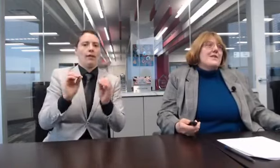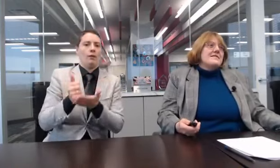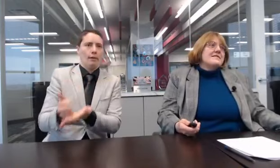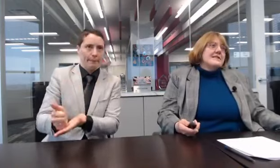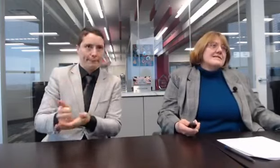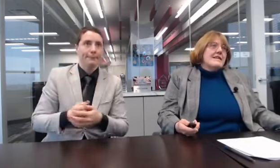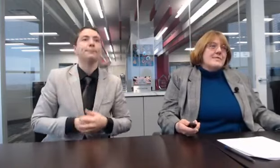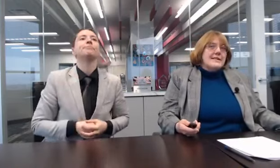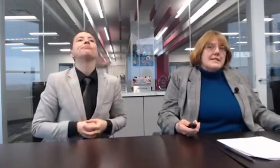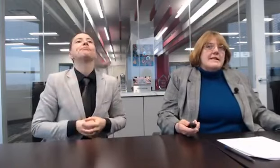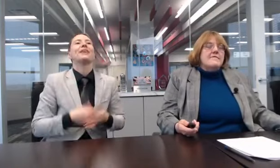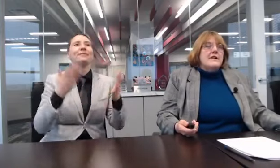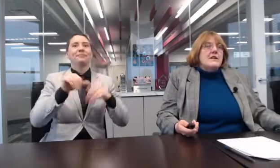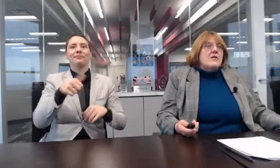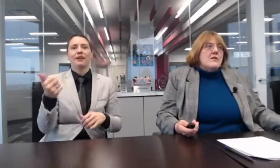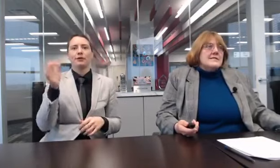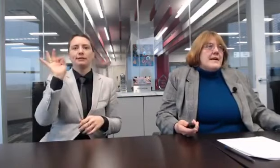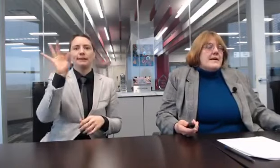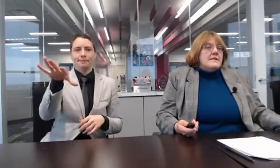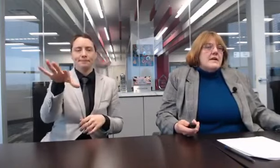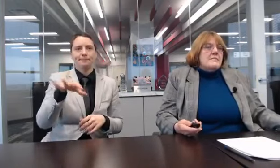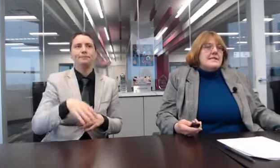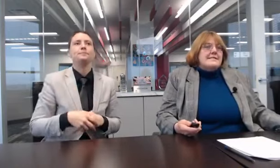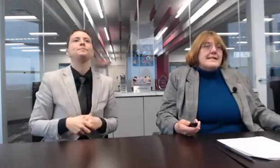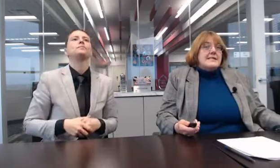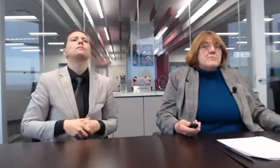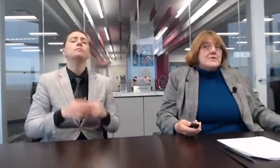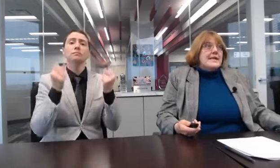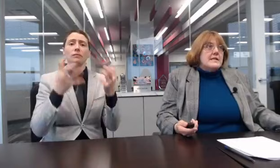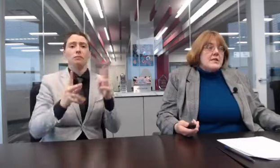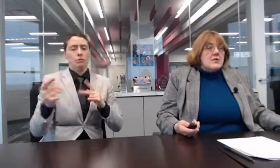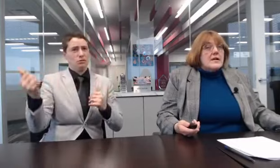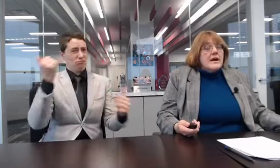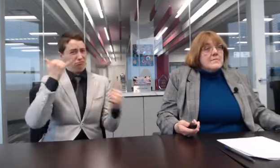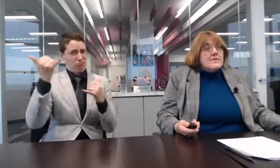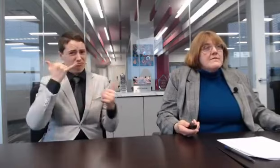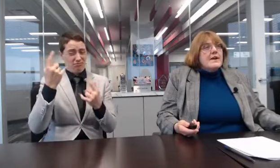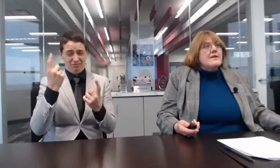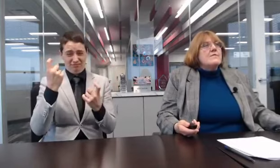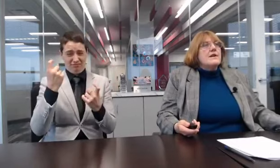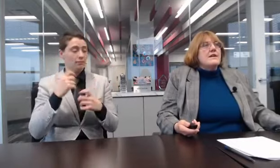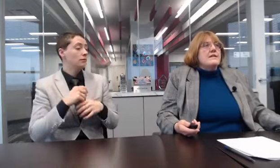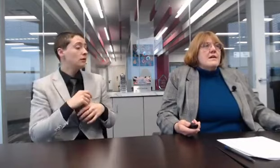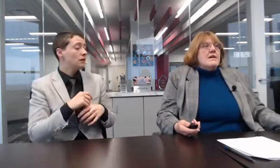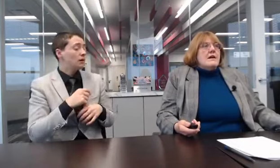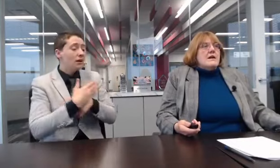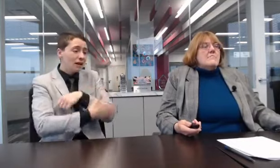One of the things that we get a lot of calls about is the County Board taking a long time to evaluate